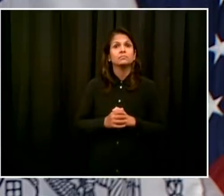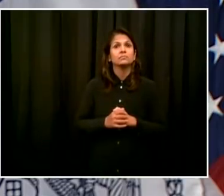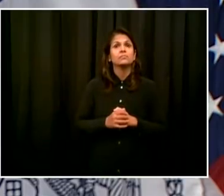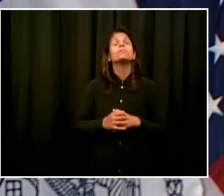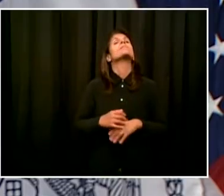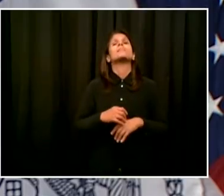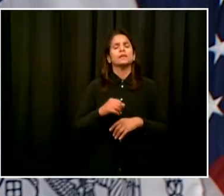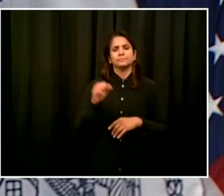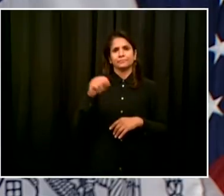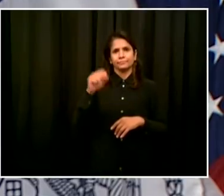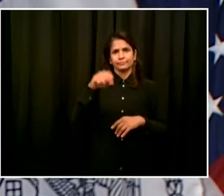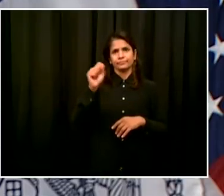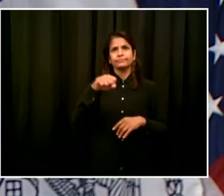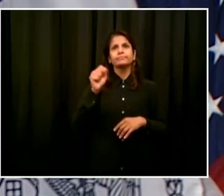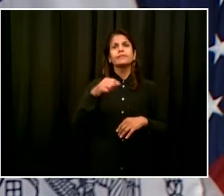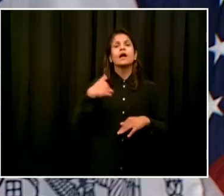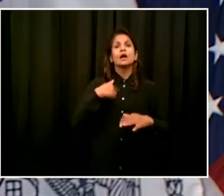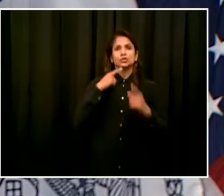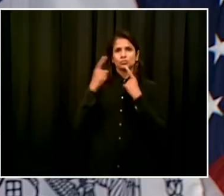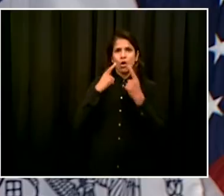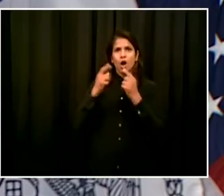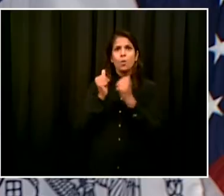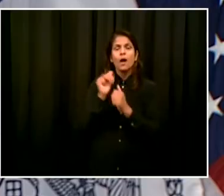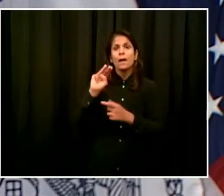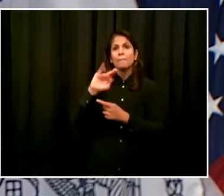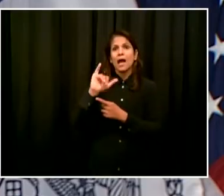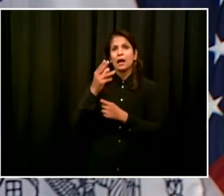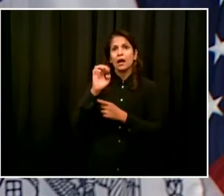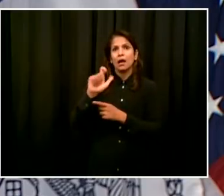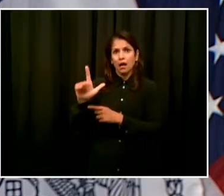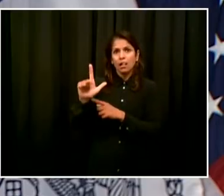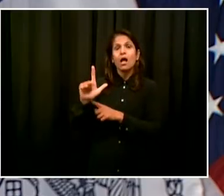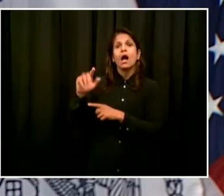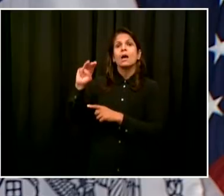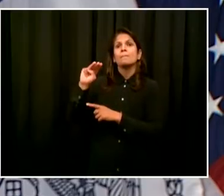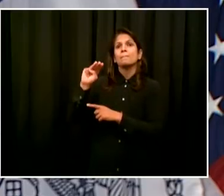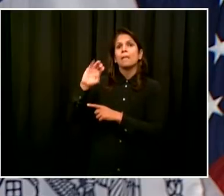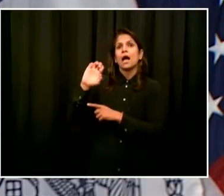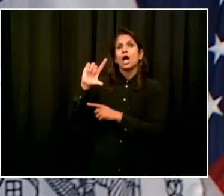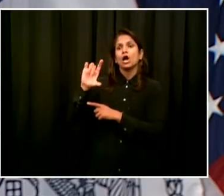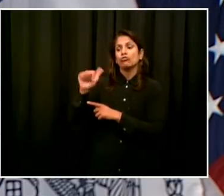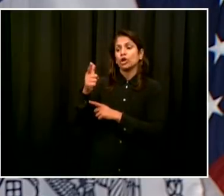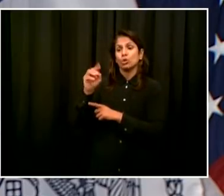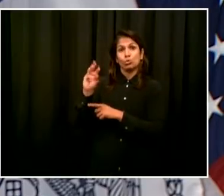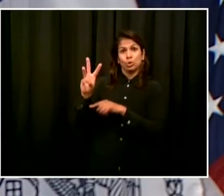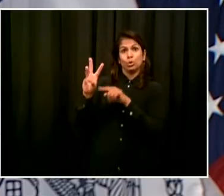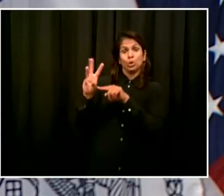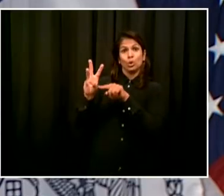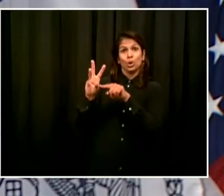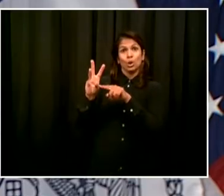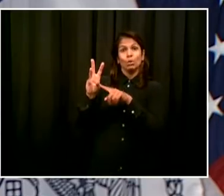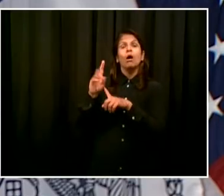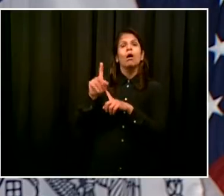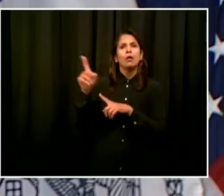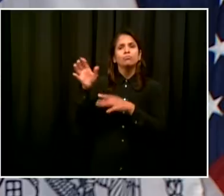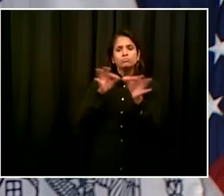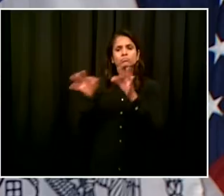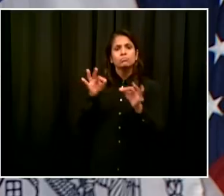THE UFC HAS SPOK TENO THIS OVER THE WEEKEND AND MADE CLEAR THAT A STRIE K VOTE IS NOT PLANNED. I HAVE SPOKEN TO IMCHAEL MIRALGM.